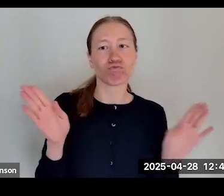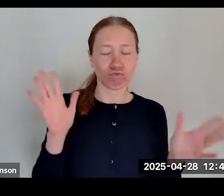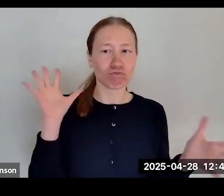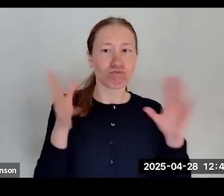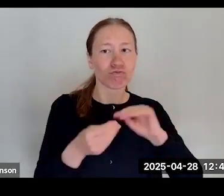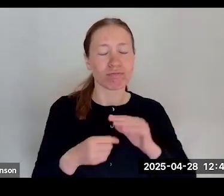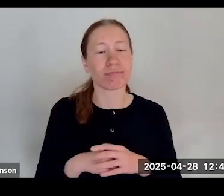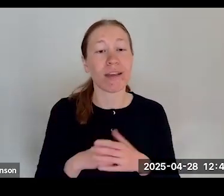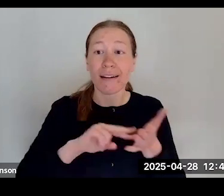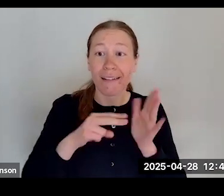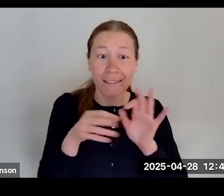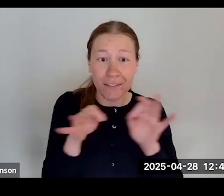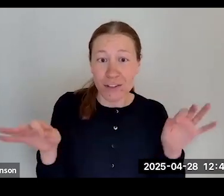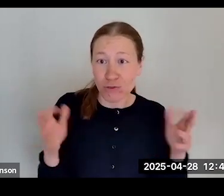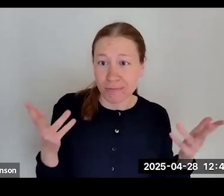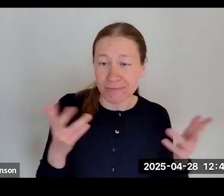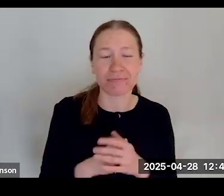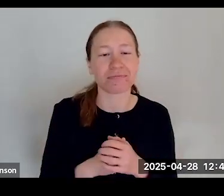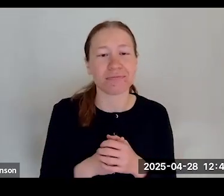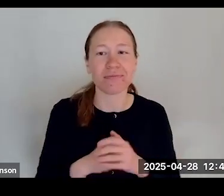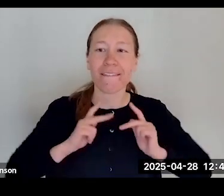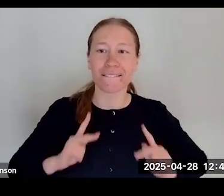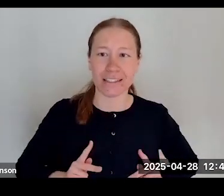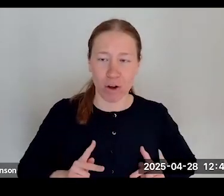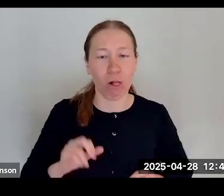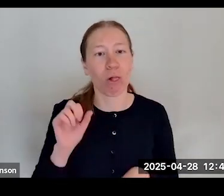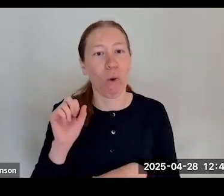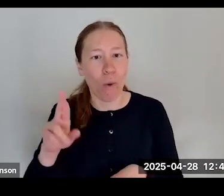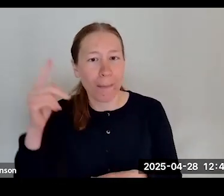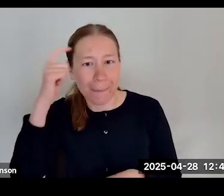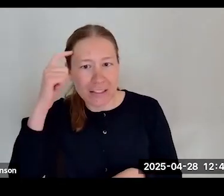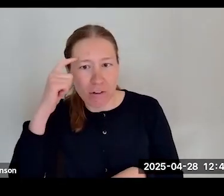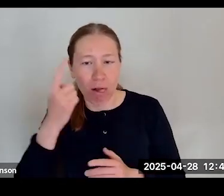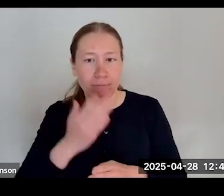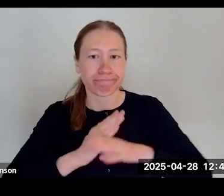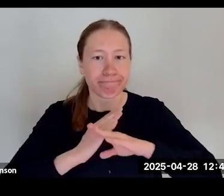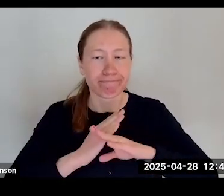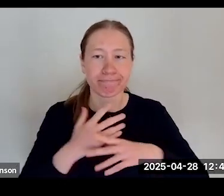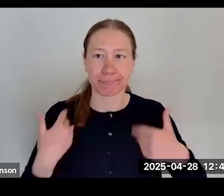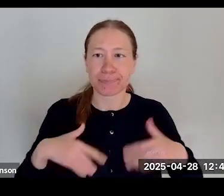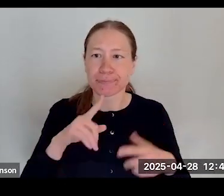And the definition for a disability is a physical or mental impairment that substantially limits one